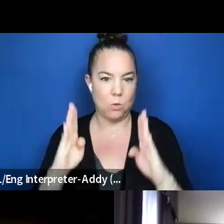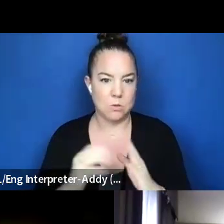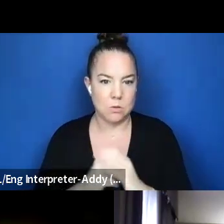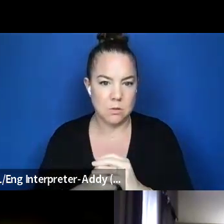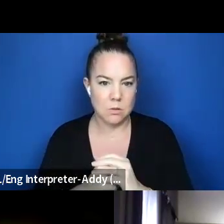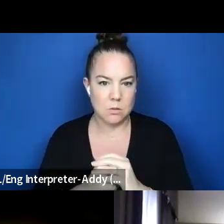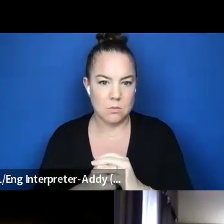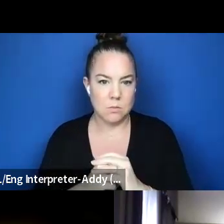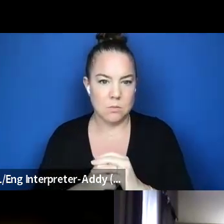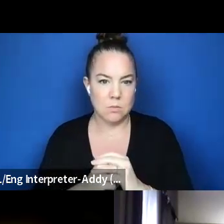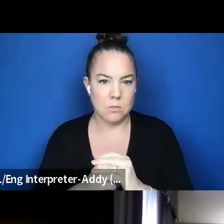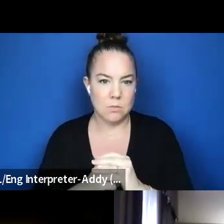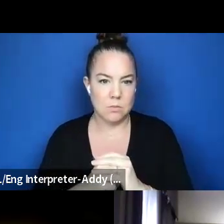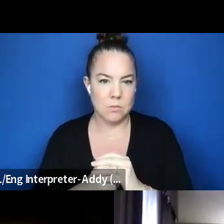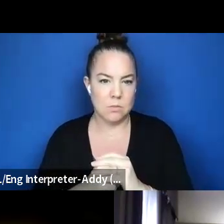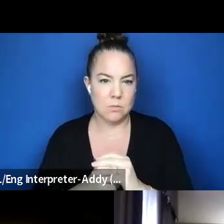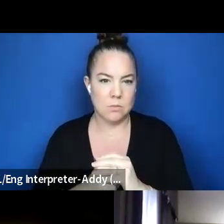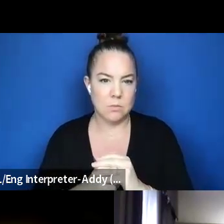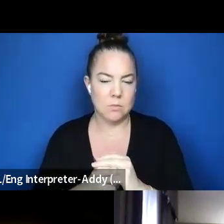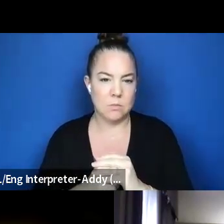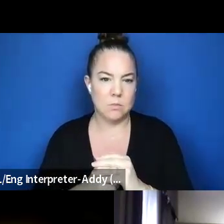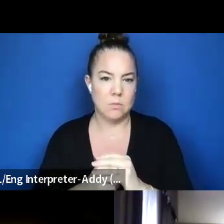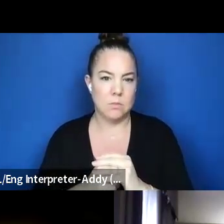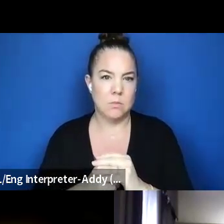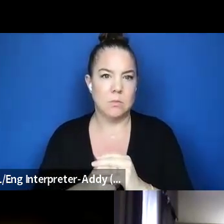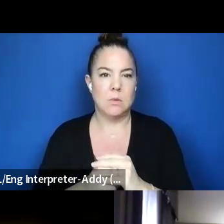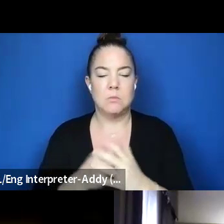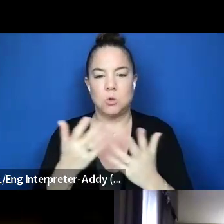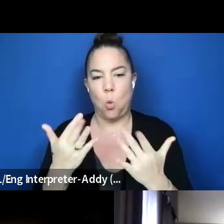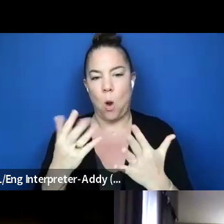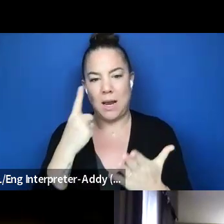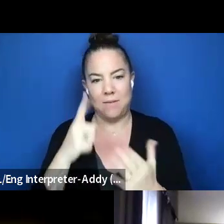Adeleigh Belyeu: to where it is now in terms of waiting for final Adeleigh Belyeu: passage.